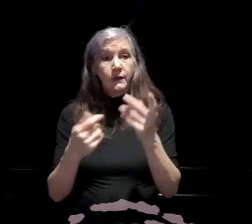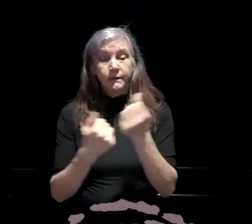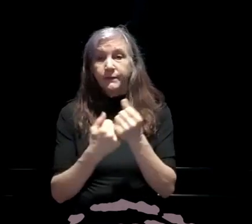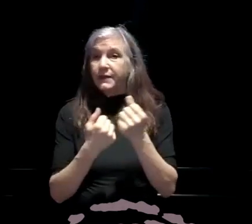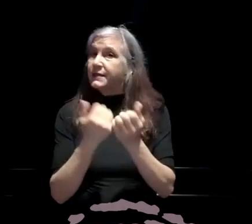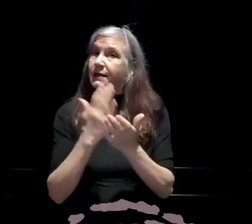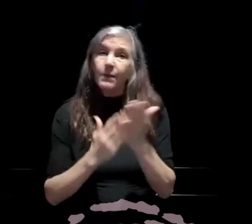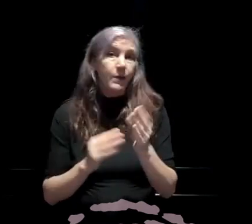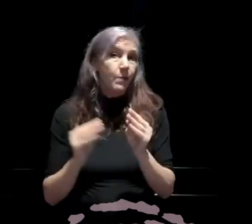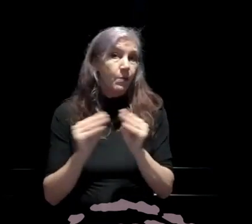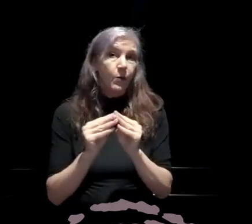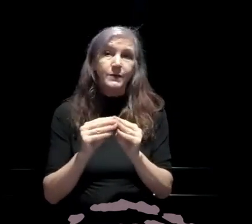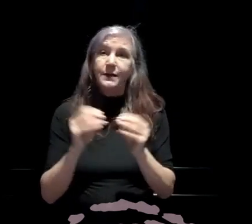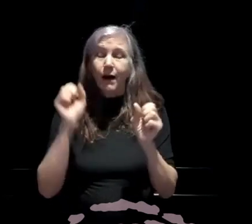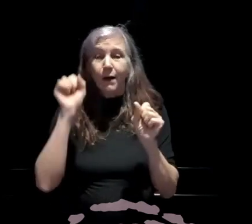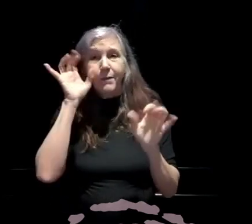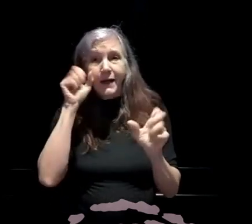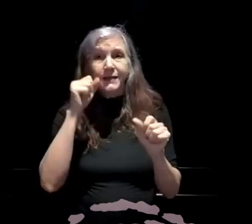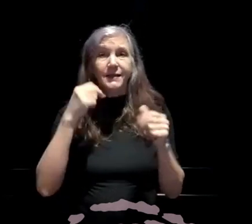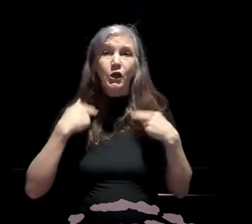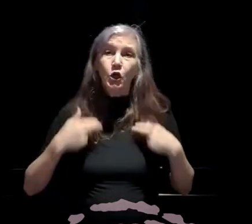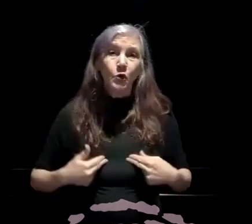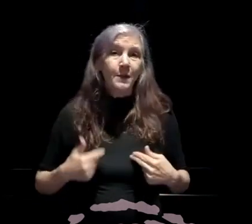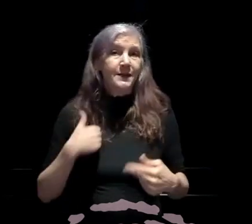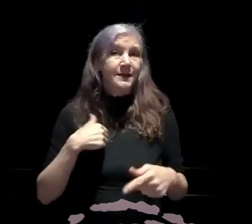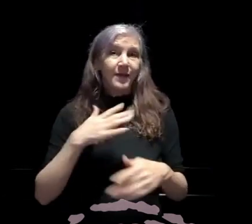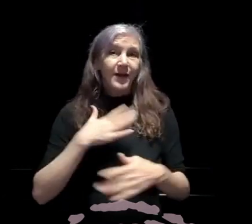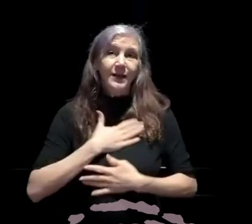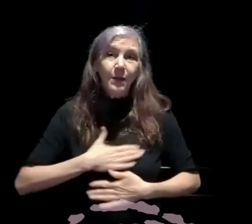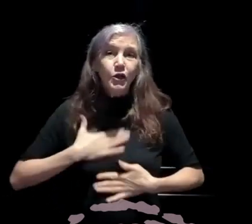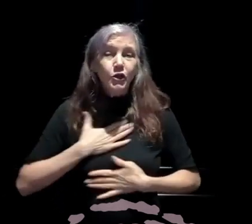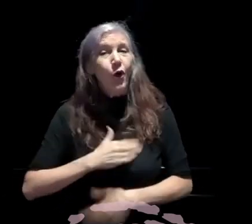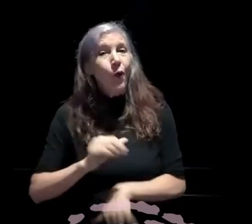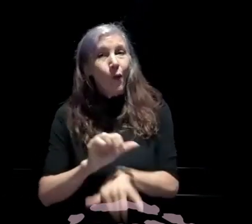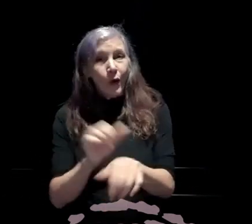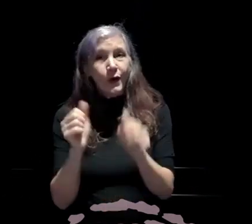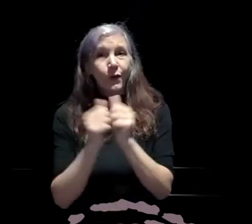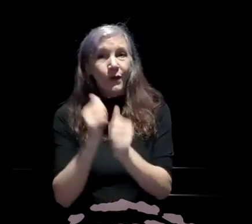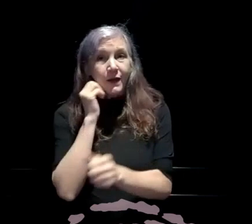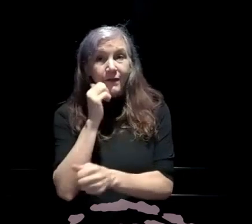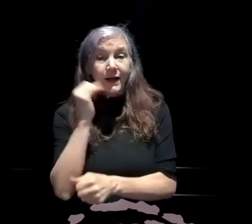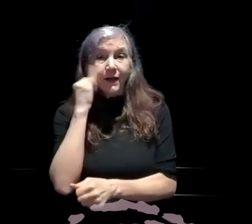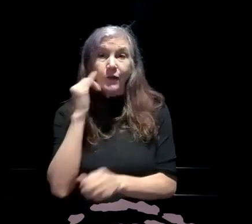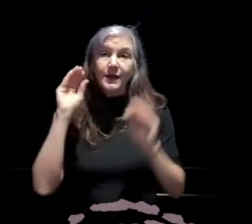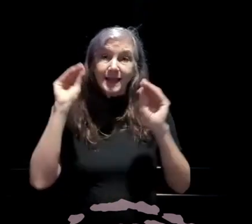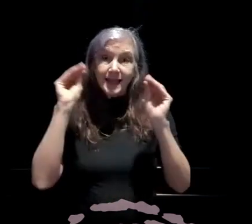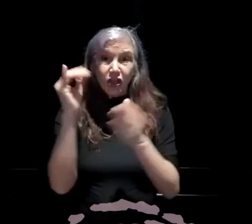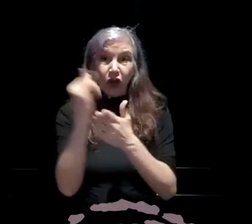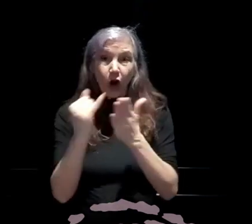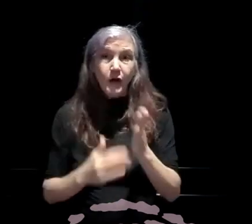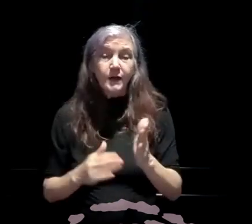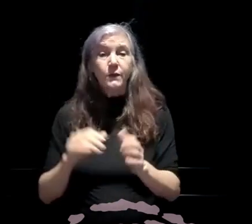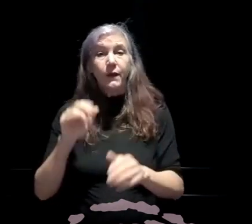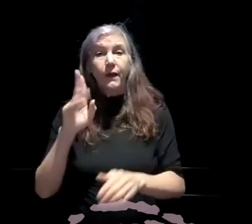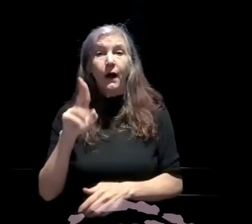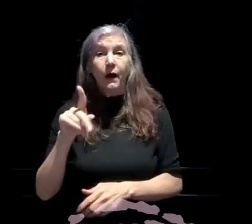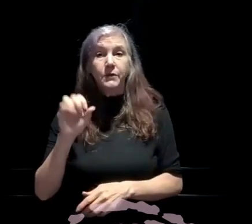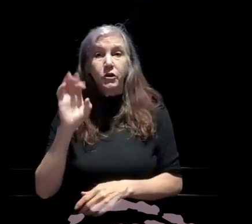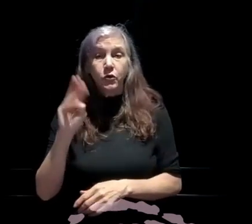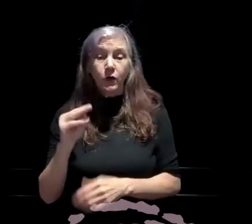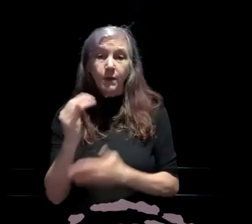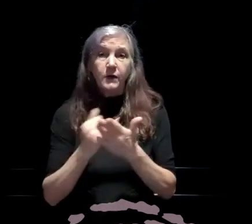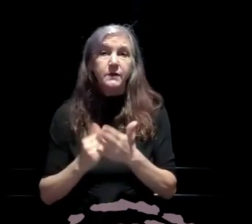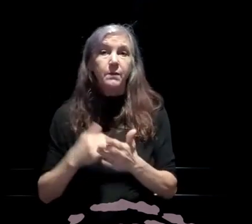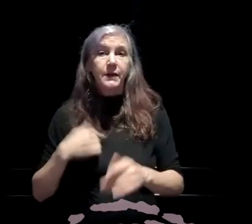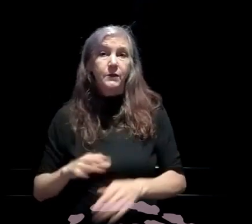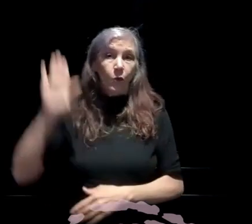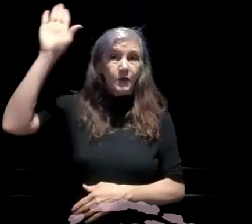Some of the most amazing humans that I have the pleasure of working with and alongside every day. If you are a teaching artist with upstream arts, please raise your hand or dance.